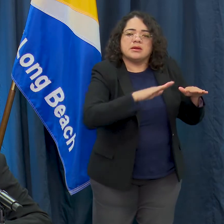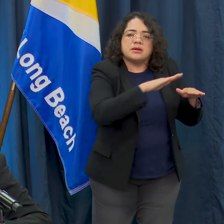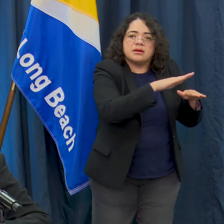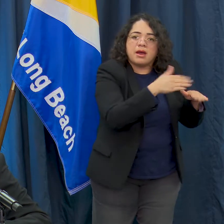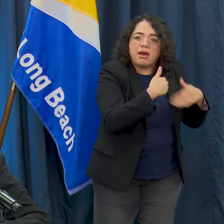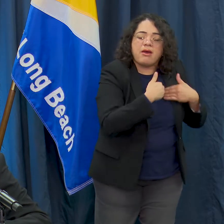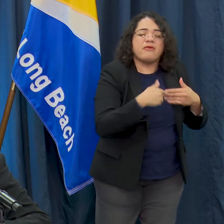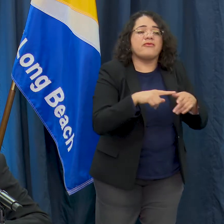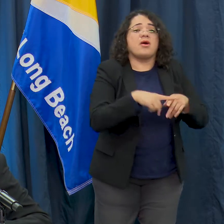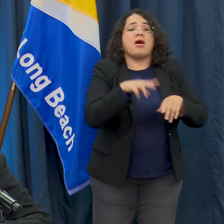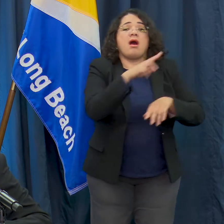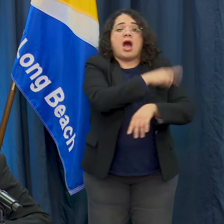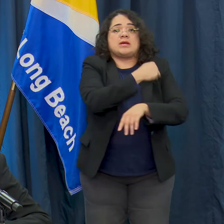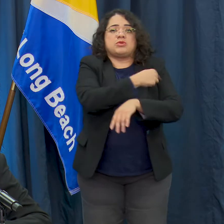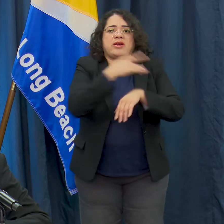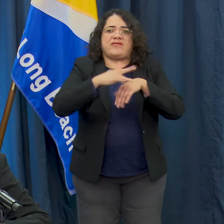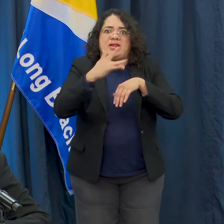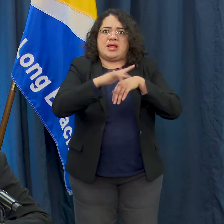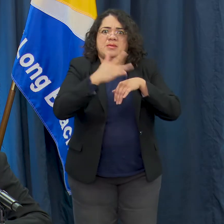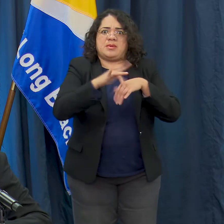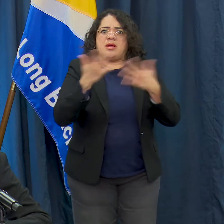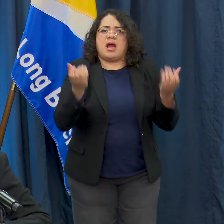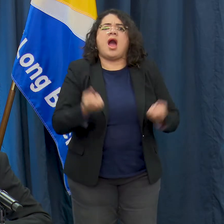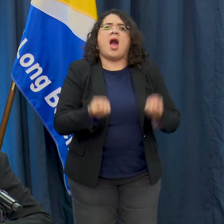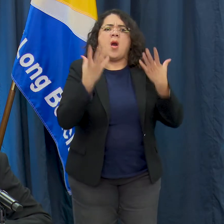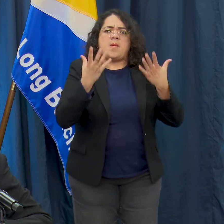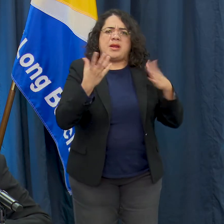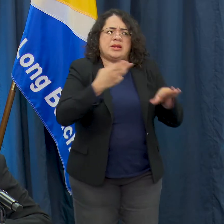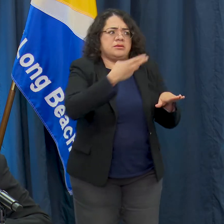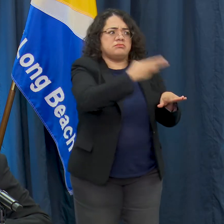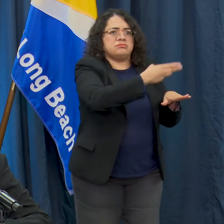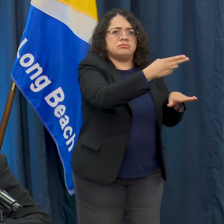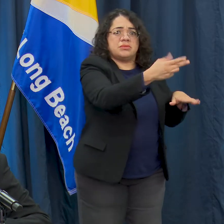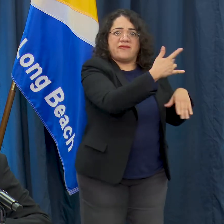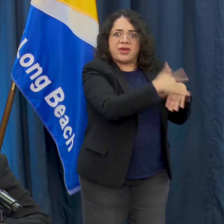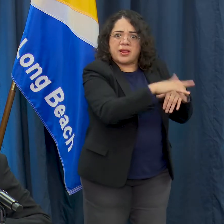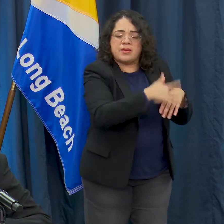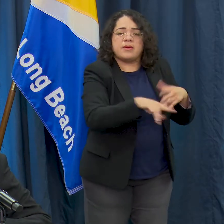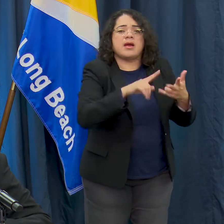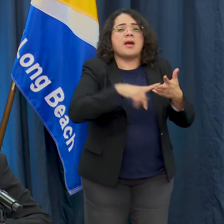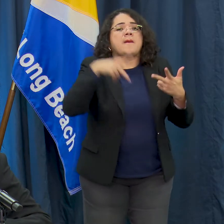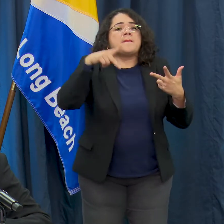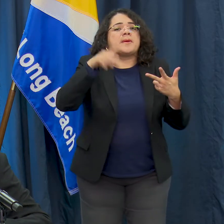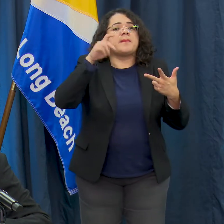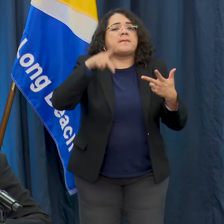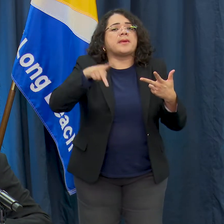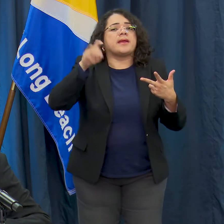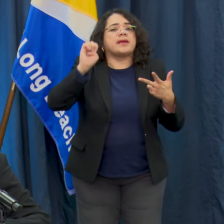our hospital capacity for beds, at PPE supply and ventilators. All those